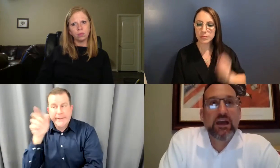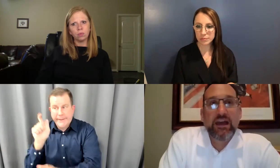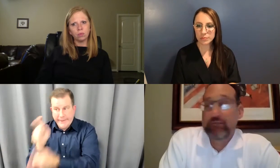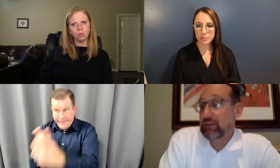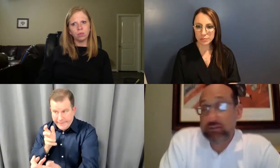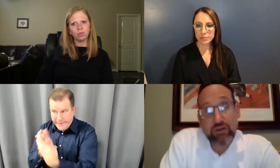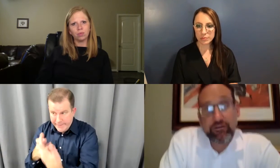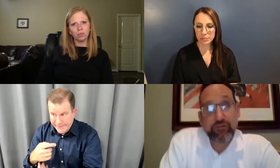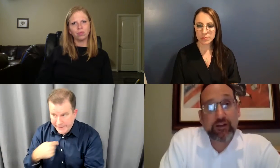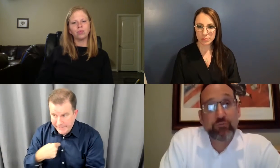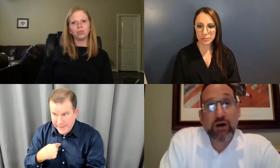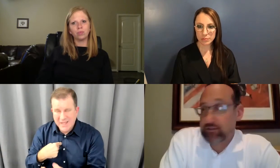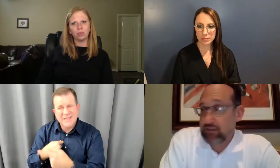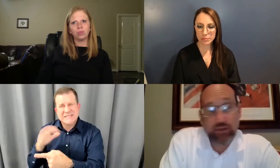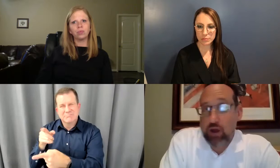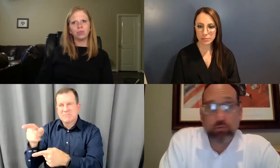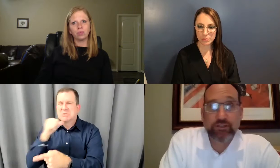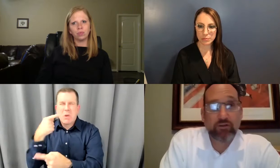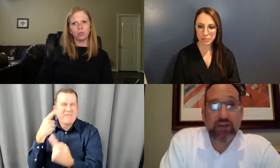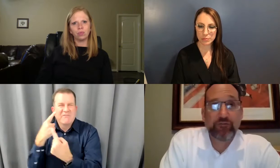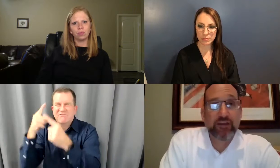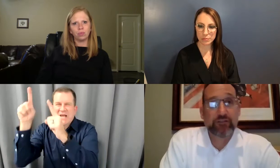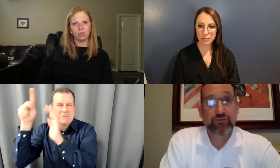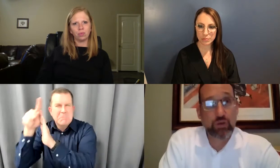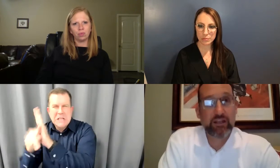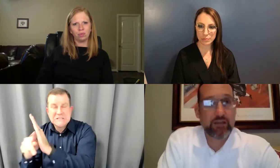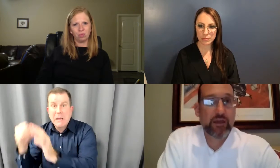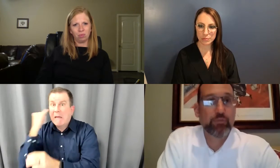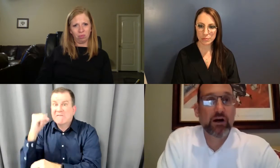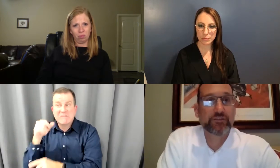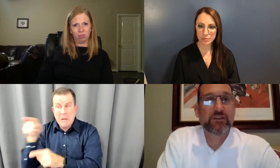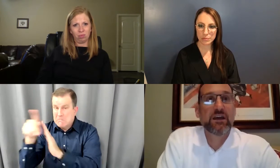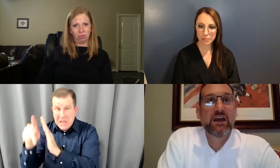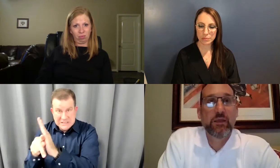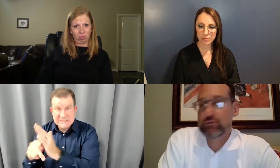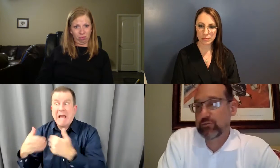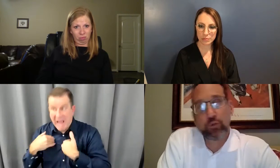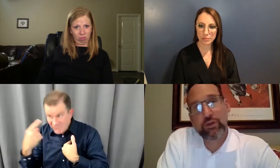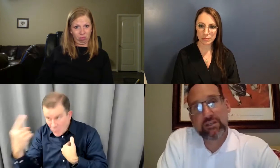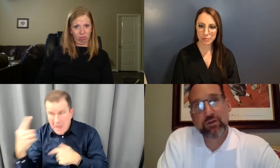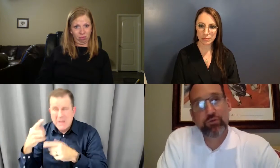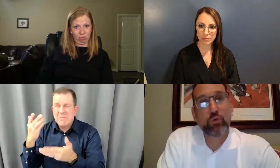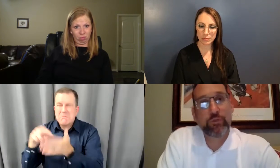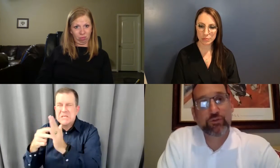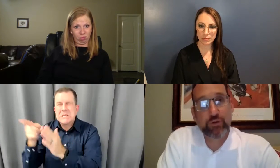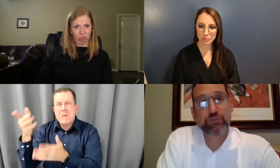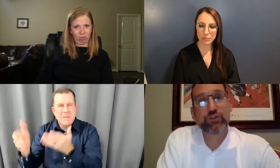and if they do have an effective policy, they probably don't have effective training in that policy, and those employees don't know what they're supposed to do.